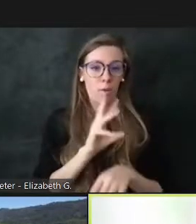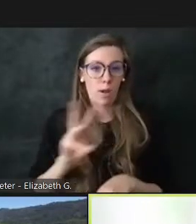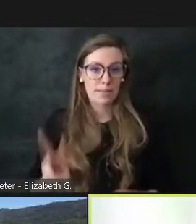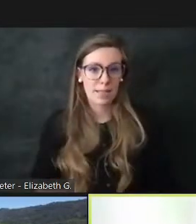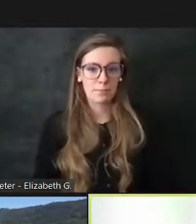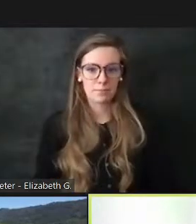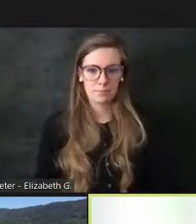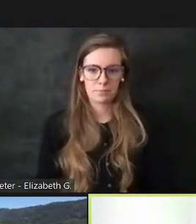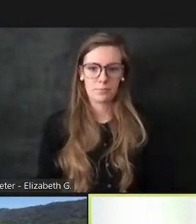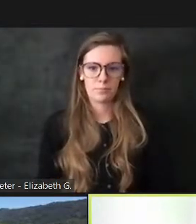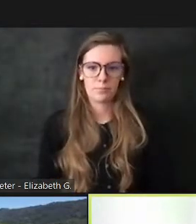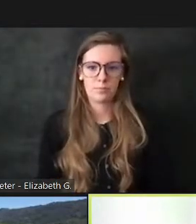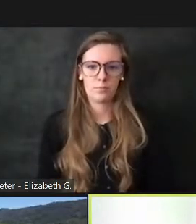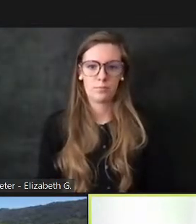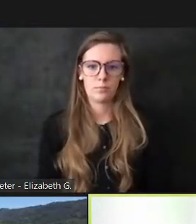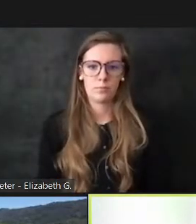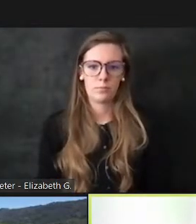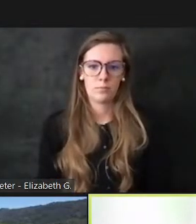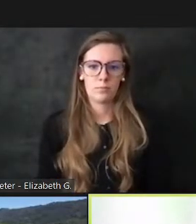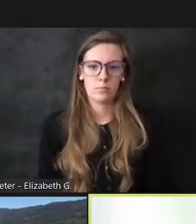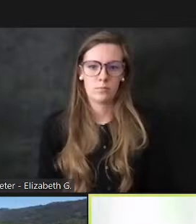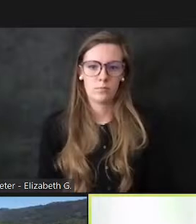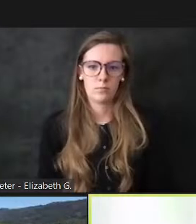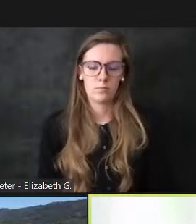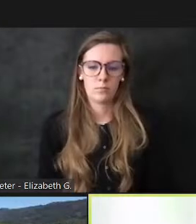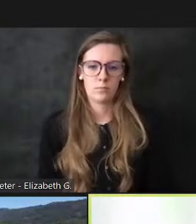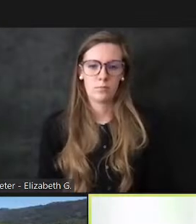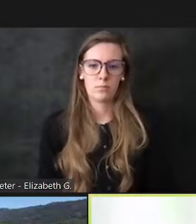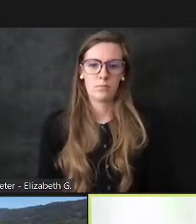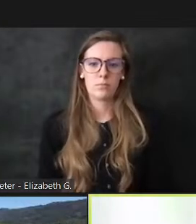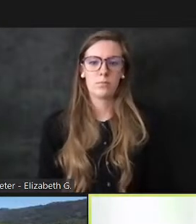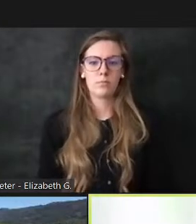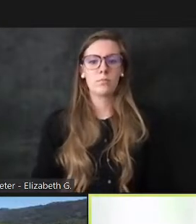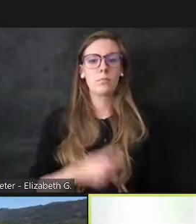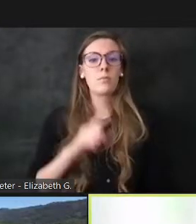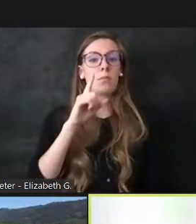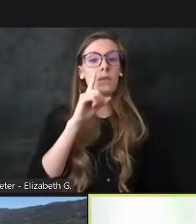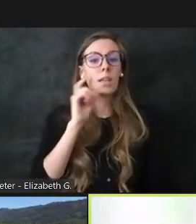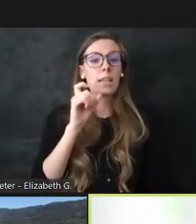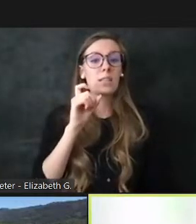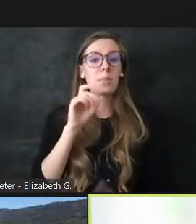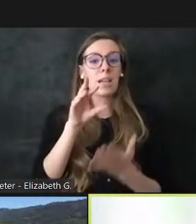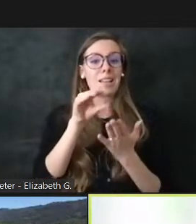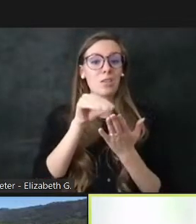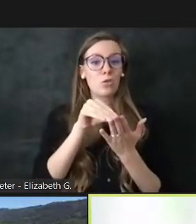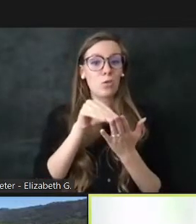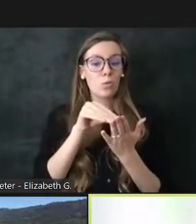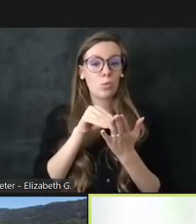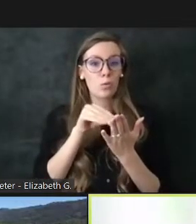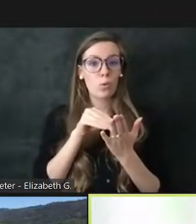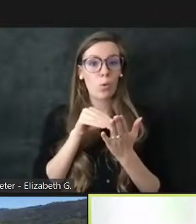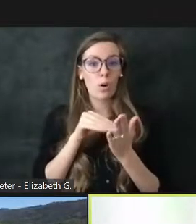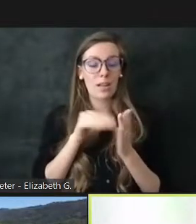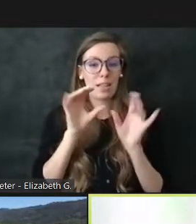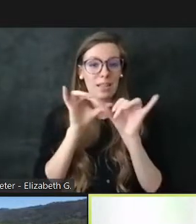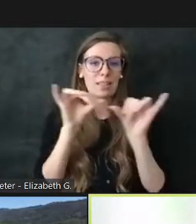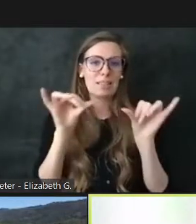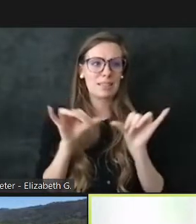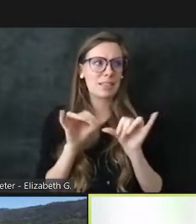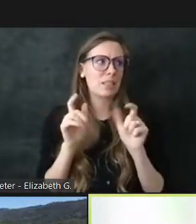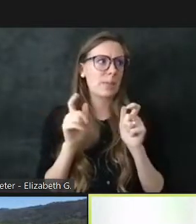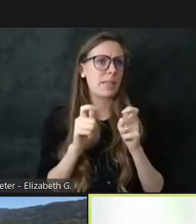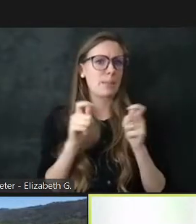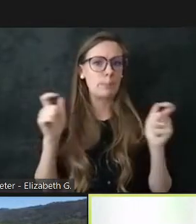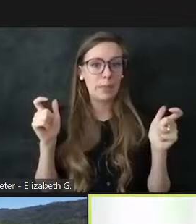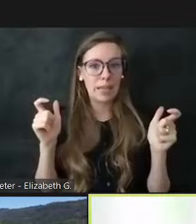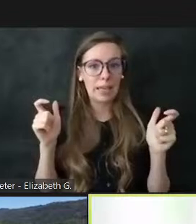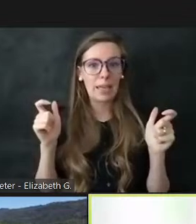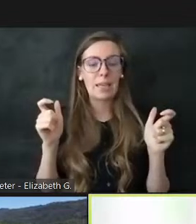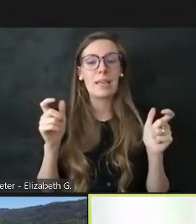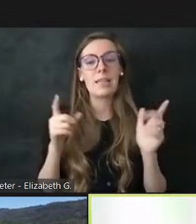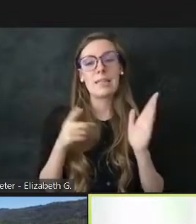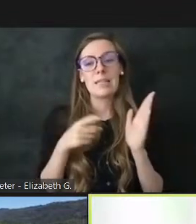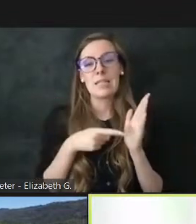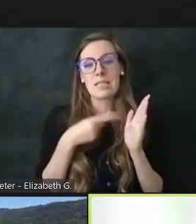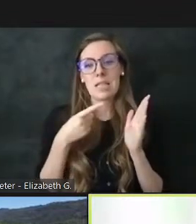Was because the the reporting system is very big, and sometimes we don't have